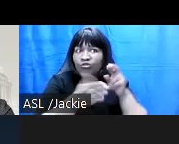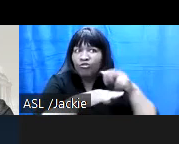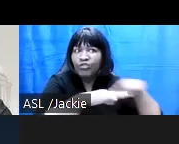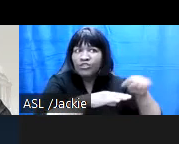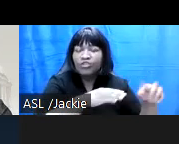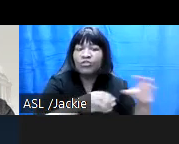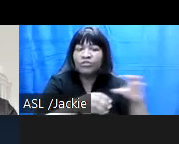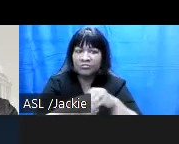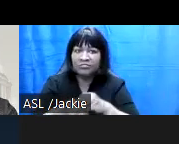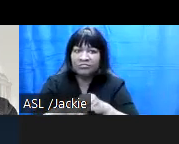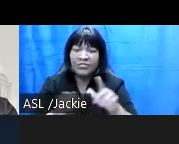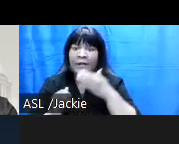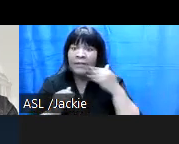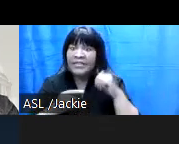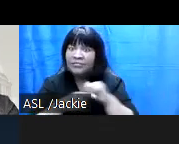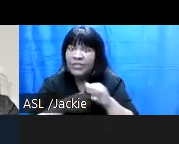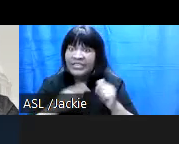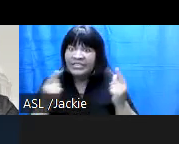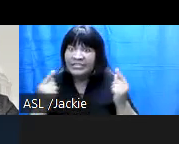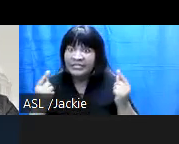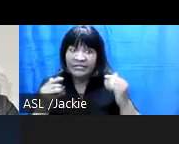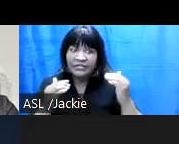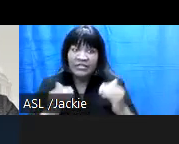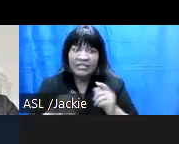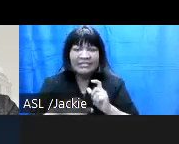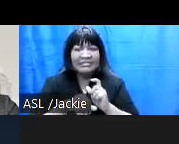So, some best practices. Timely payments.